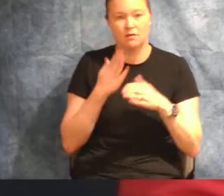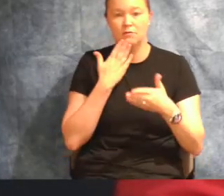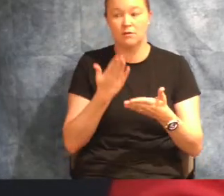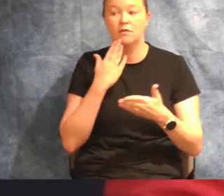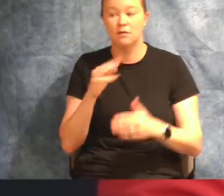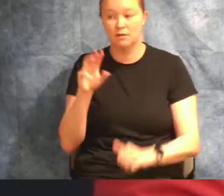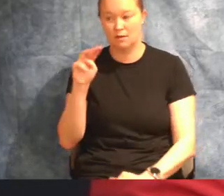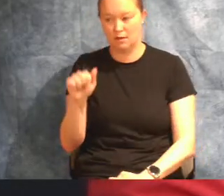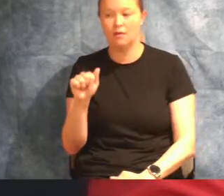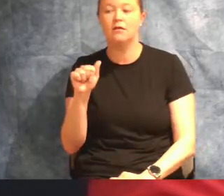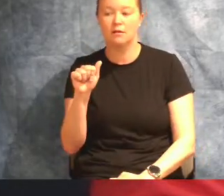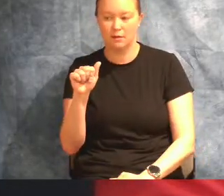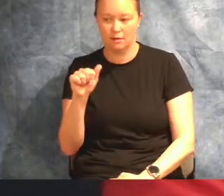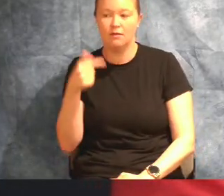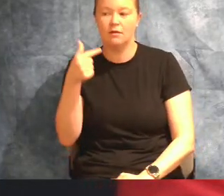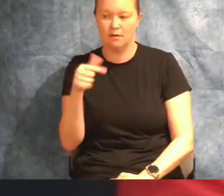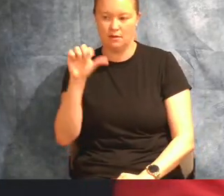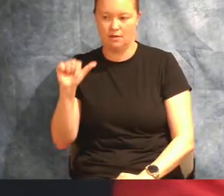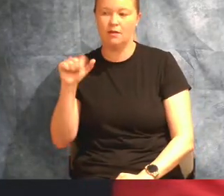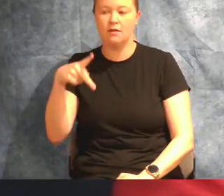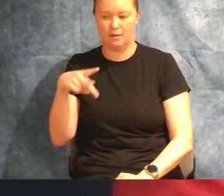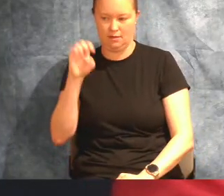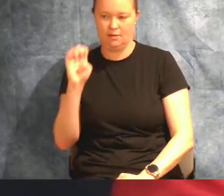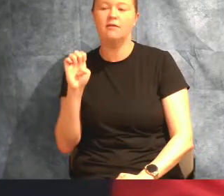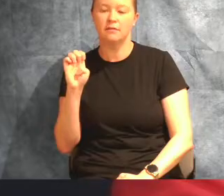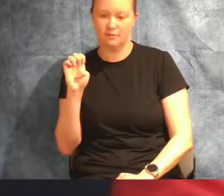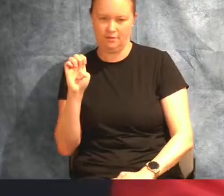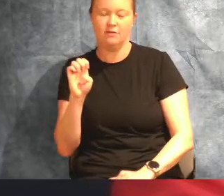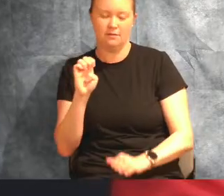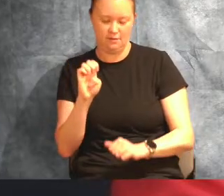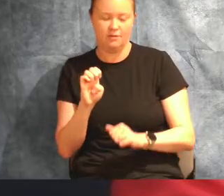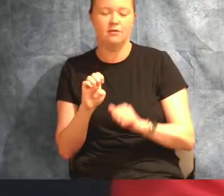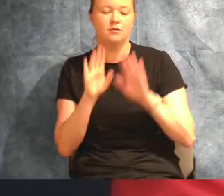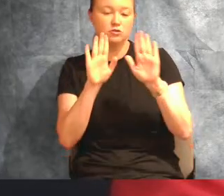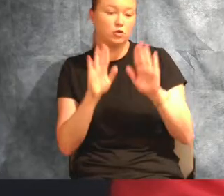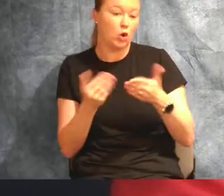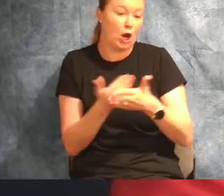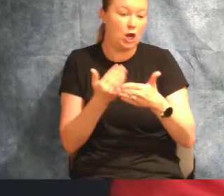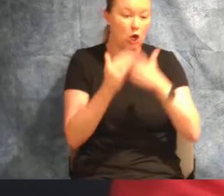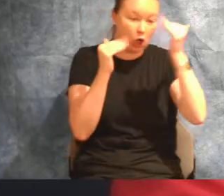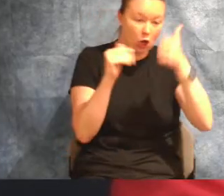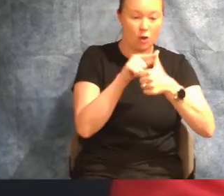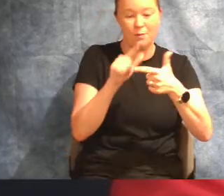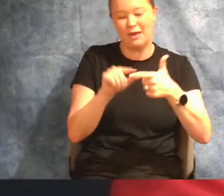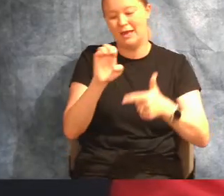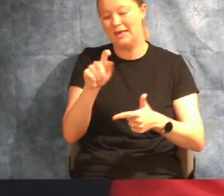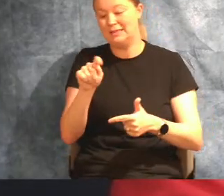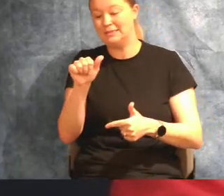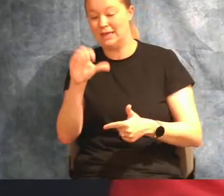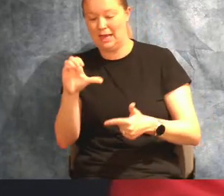Church, Administer Community Council, Food for the Soul, Greater New Hope, ETAC Lighthouse Youth and